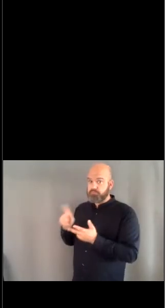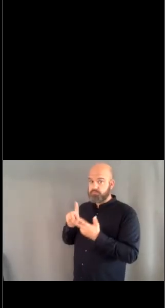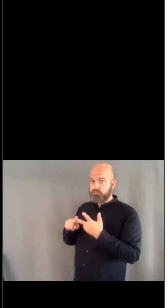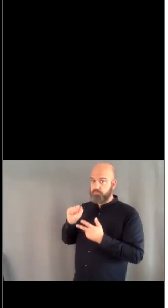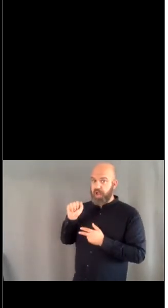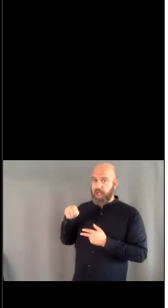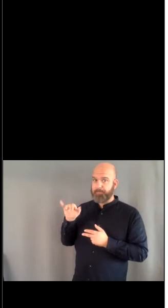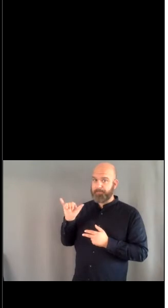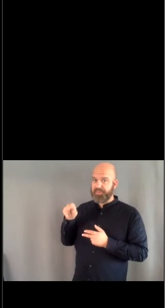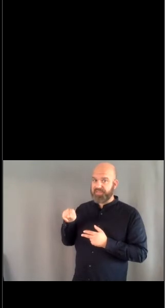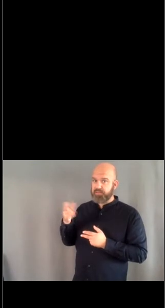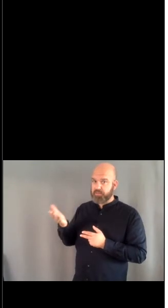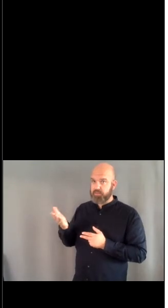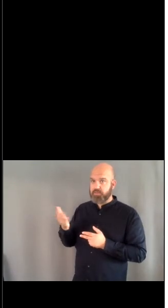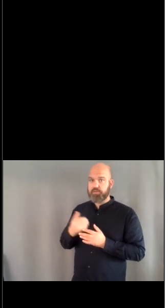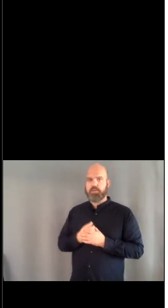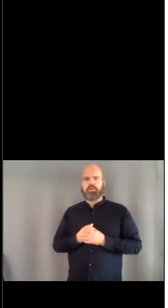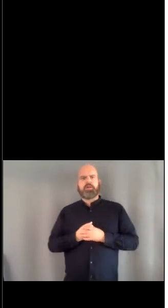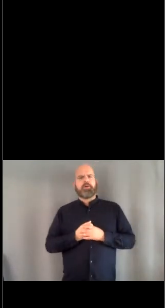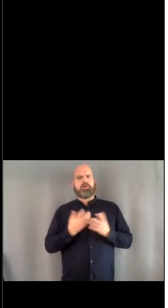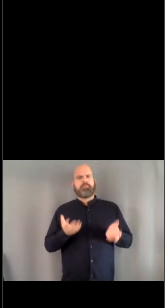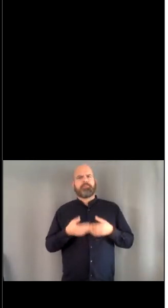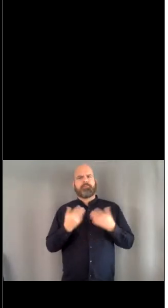No, I'd second what Morgon and Dan said